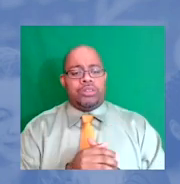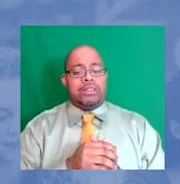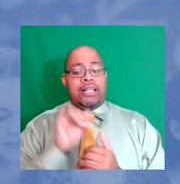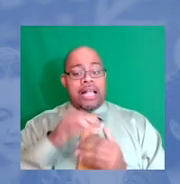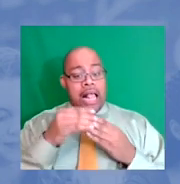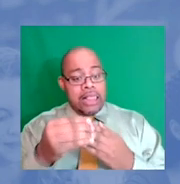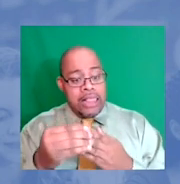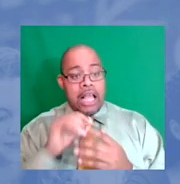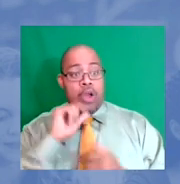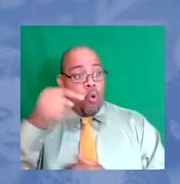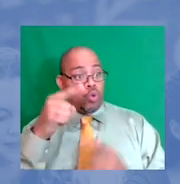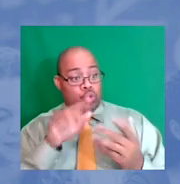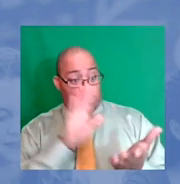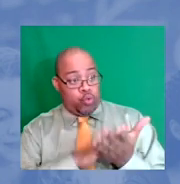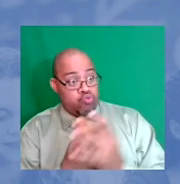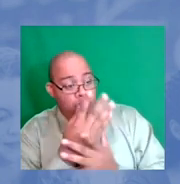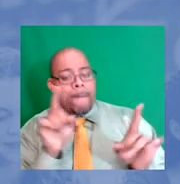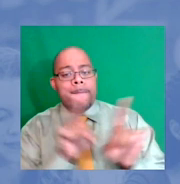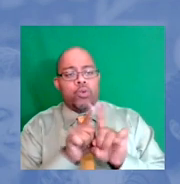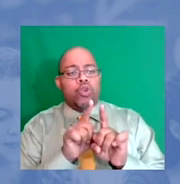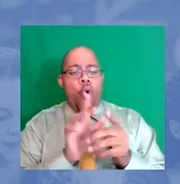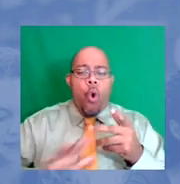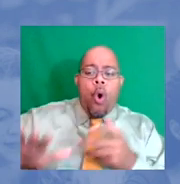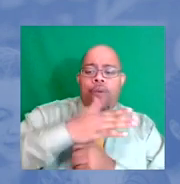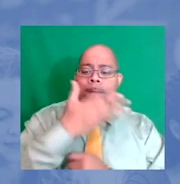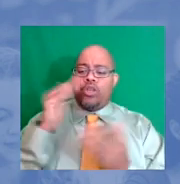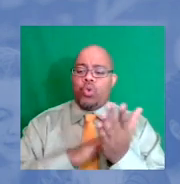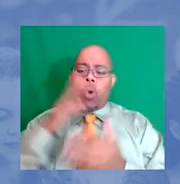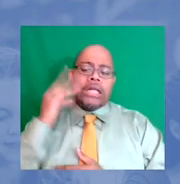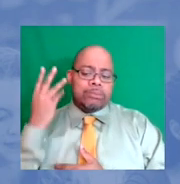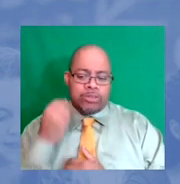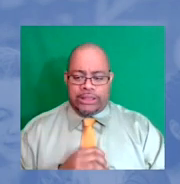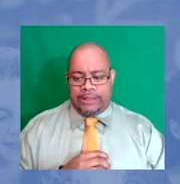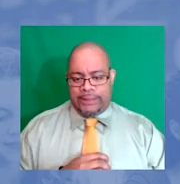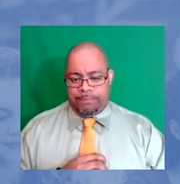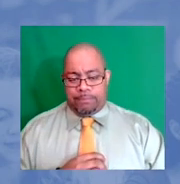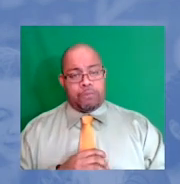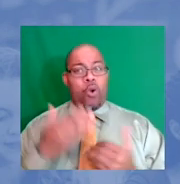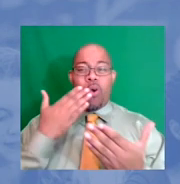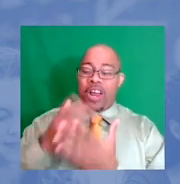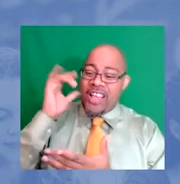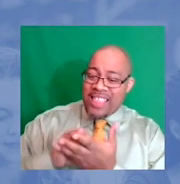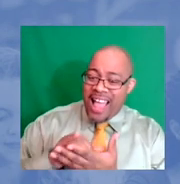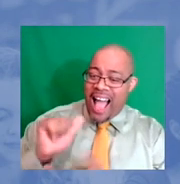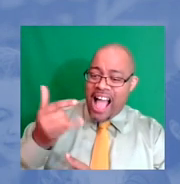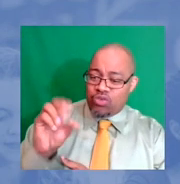GROWTH BUT OVERALL BETTER SCHOOL EXPERIENCE. >> SO GOOD TO HEAR THAT. IT MUST BE SO AFFIRMING